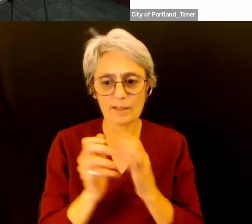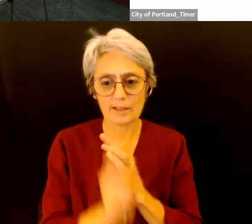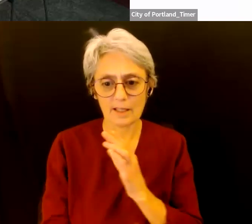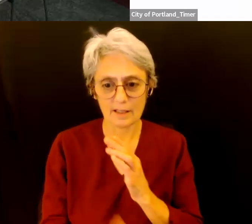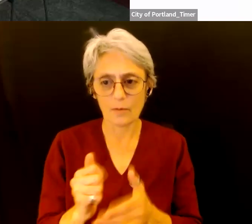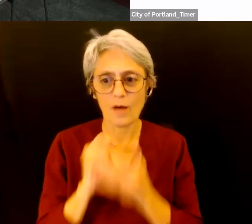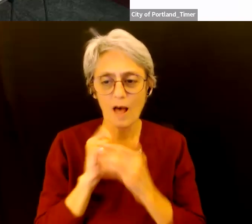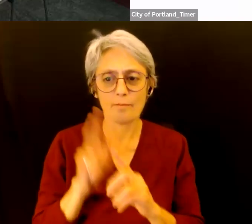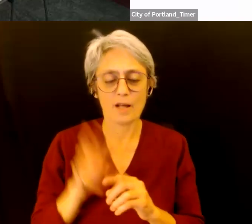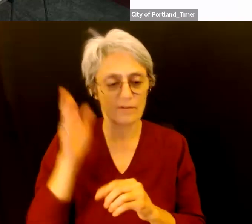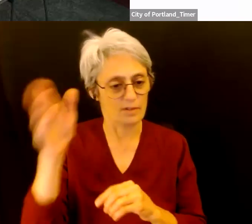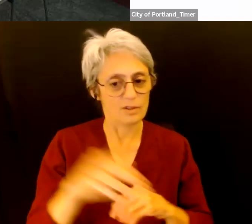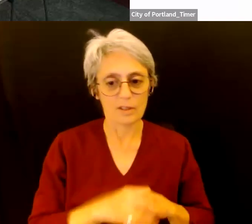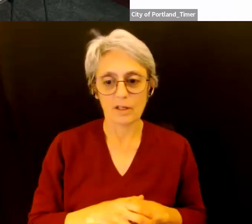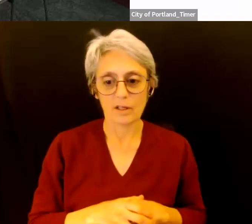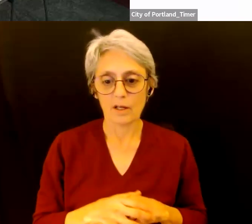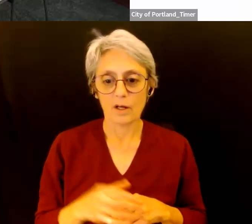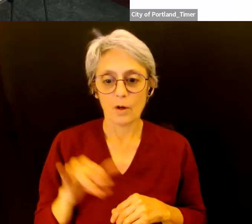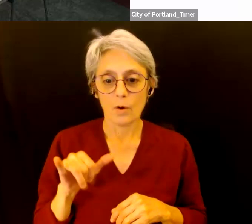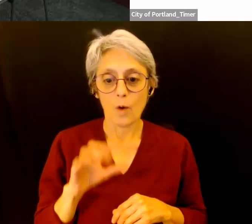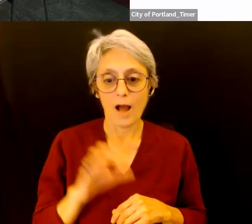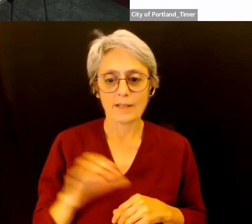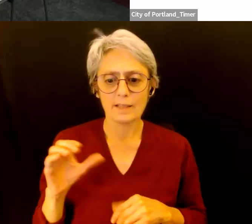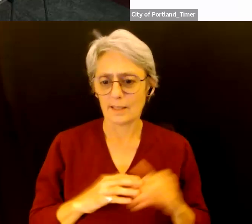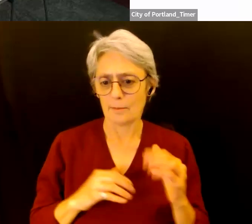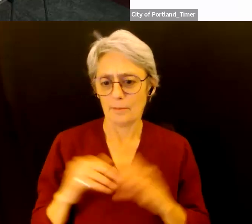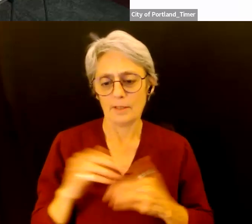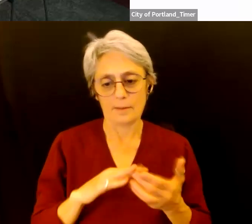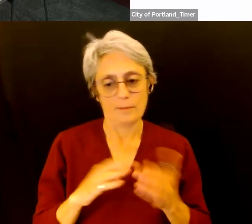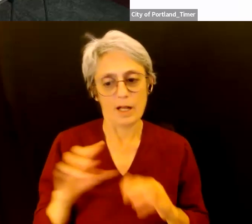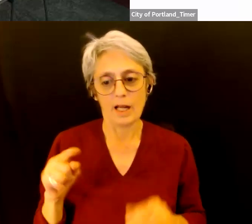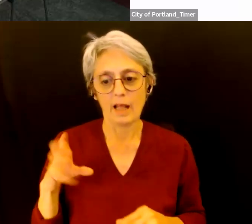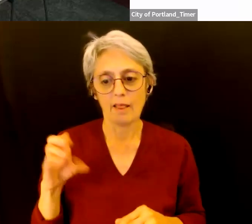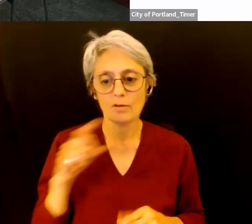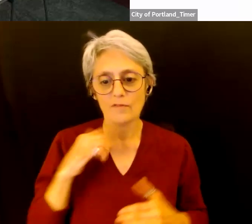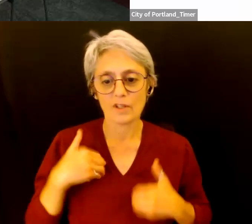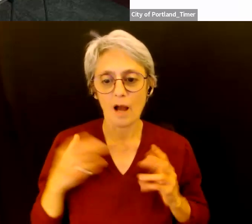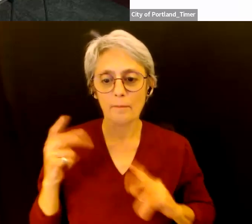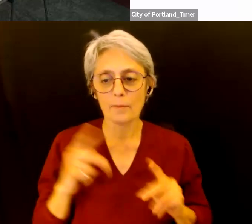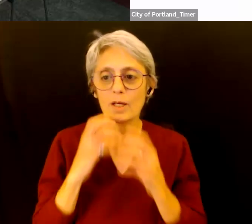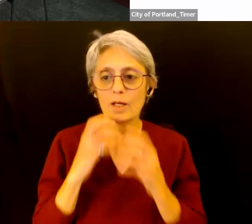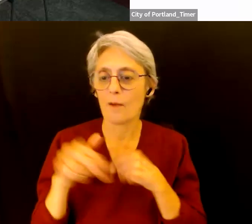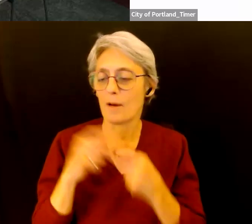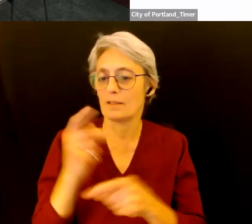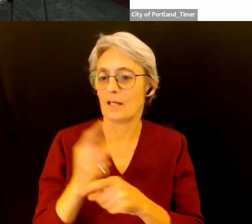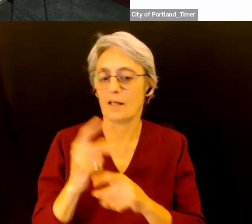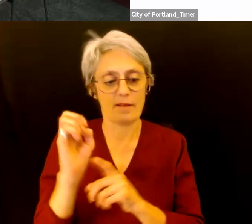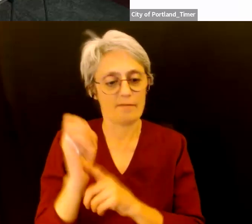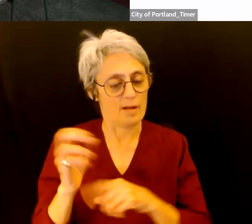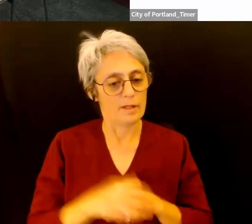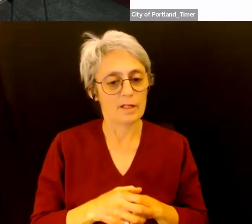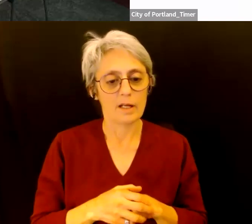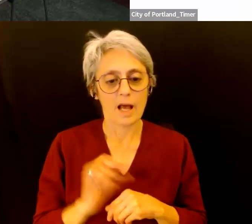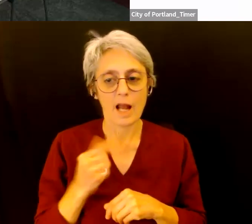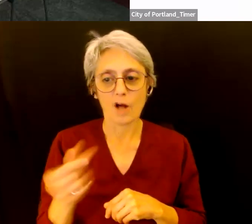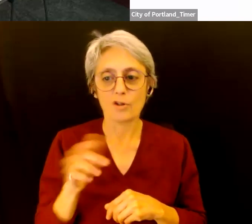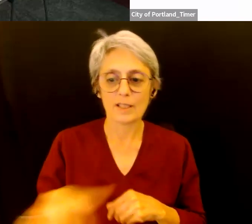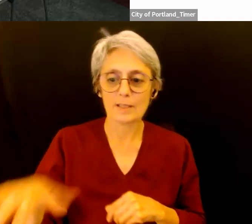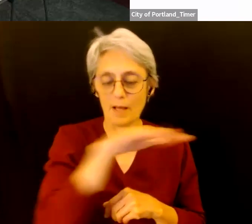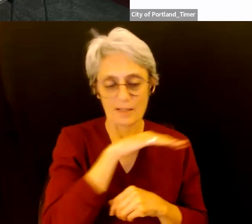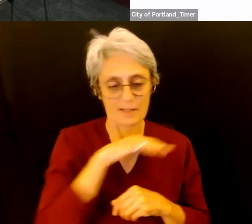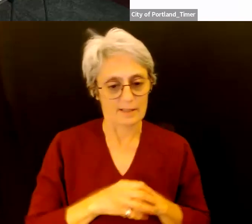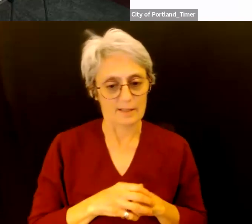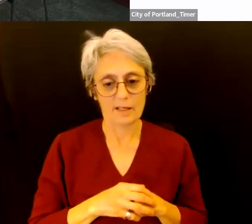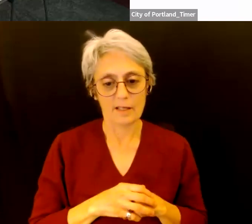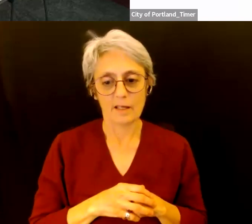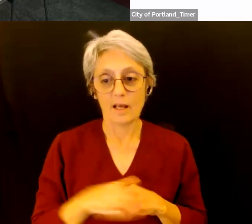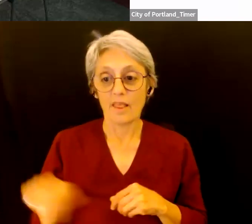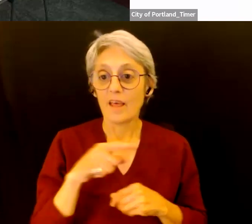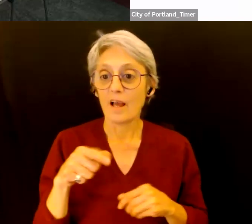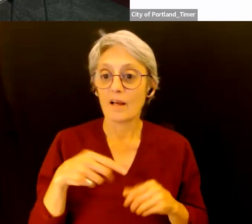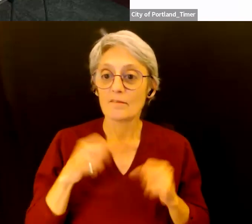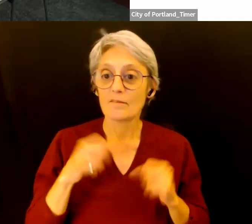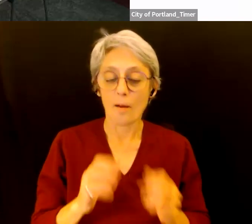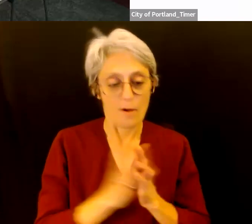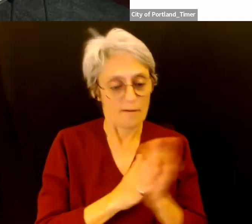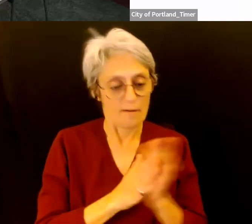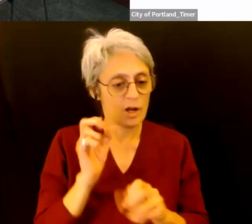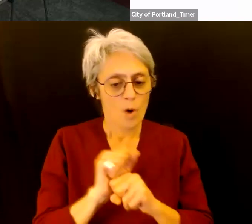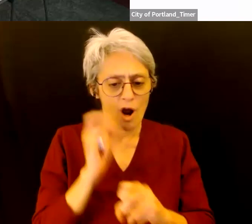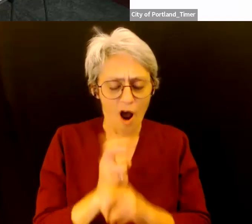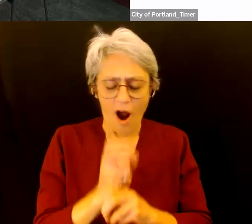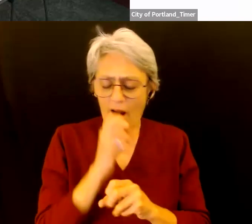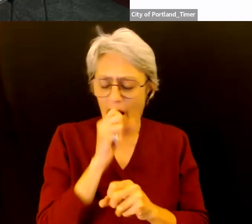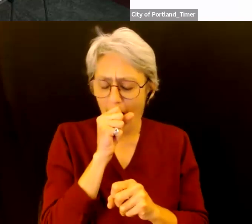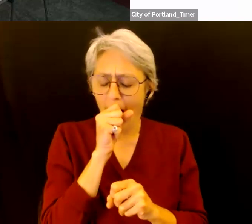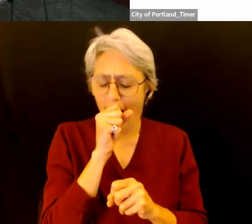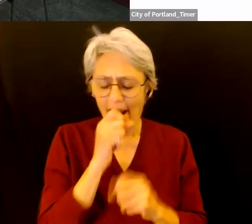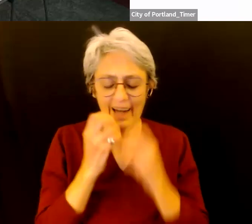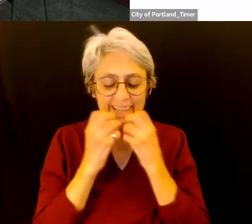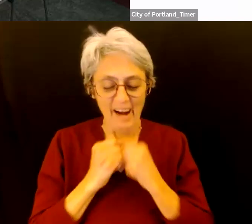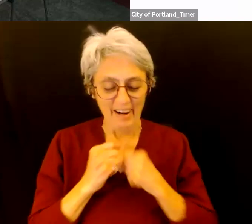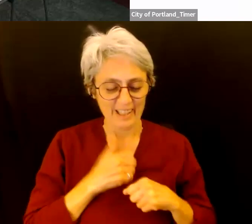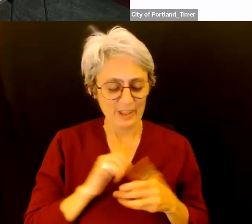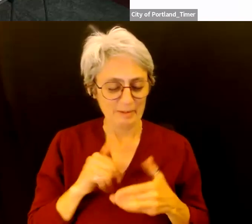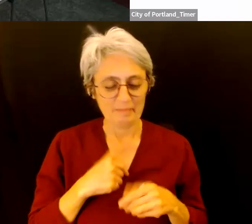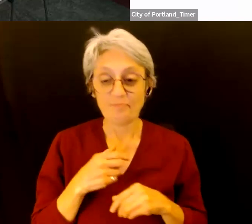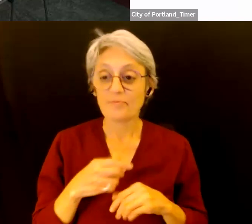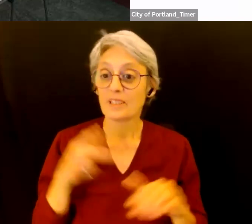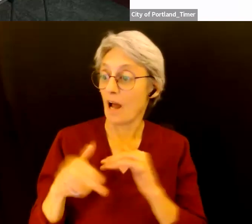Ycc builds a community and ethos of young people who care about taking care of the environment and our green spaces They are motivated, hardworking, and caring high schoolers, and the idea of cutting this program is just really upsetting to me.